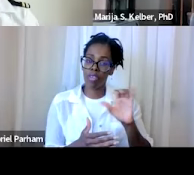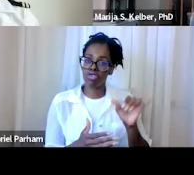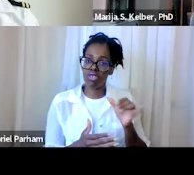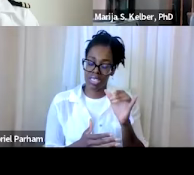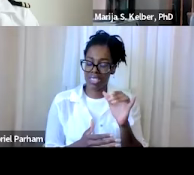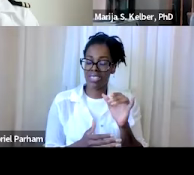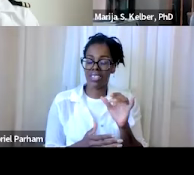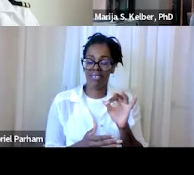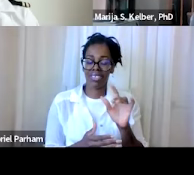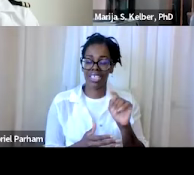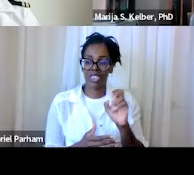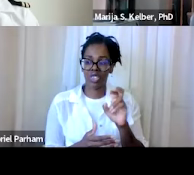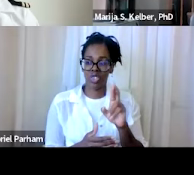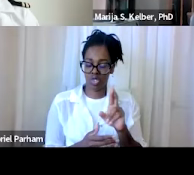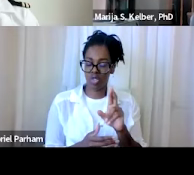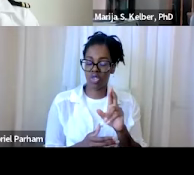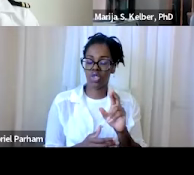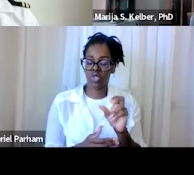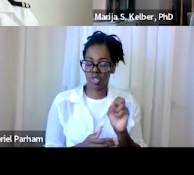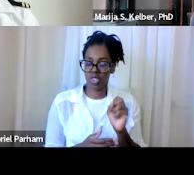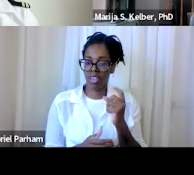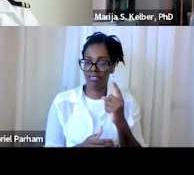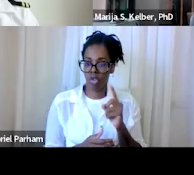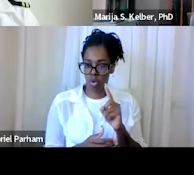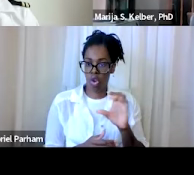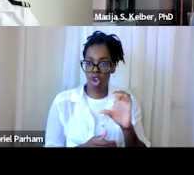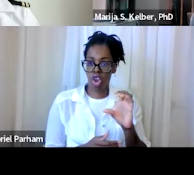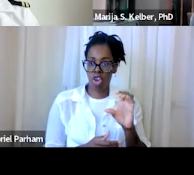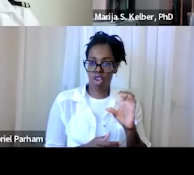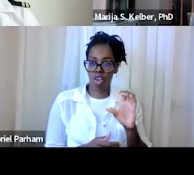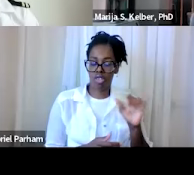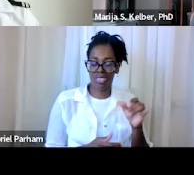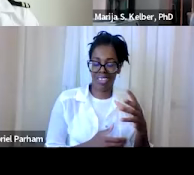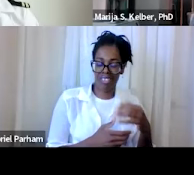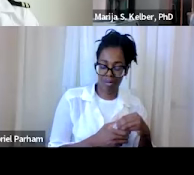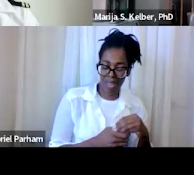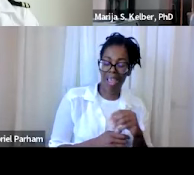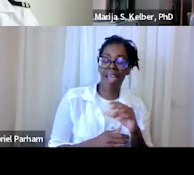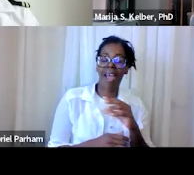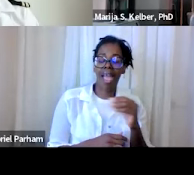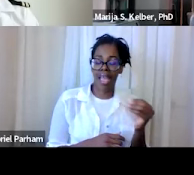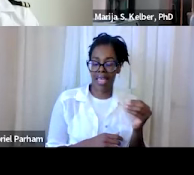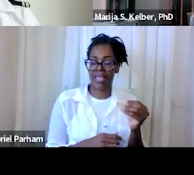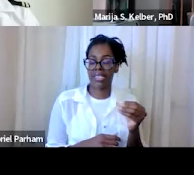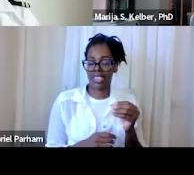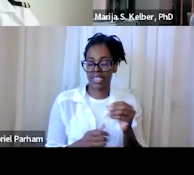in contributing both to criminal justice involvement, but also in the suicide risk.